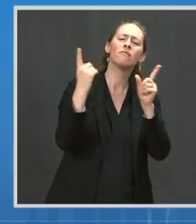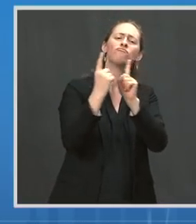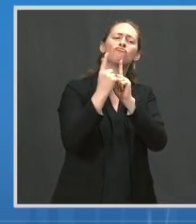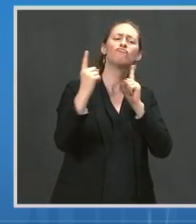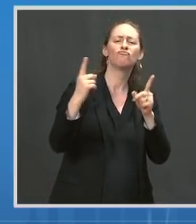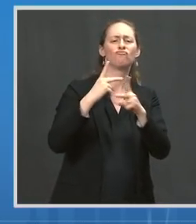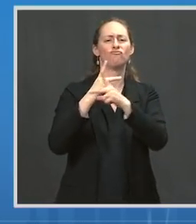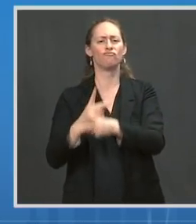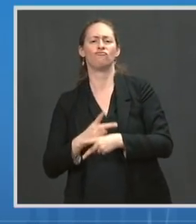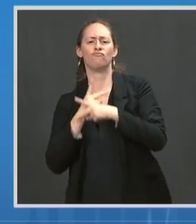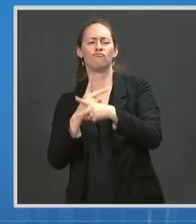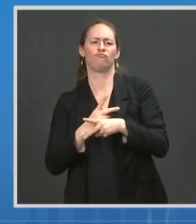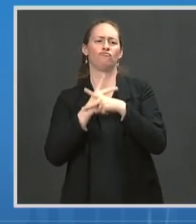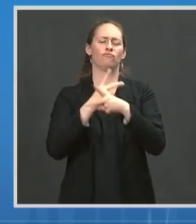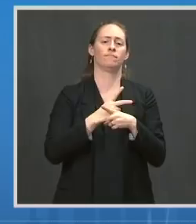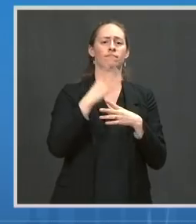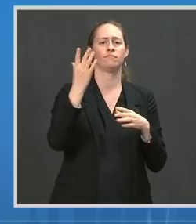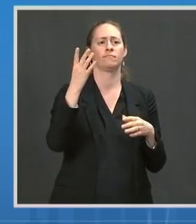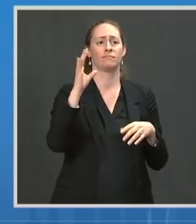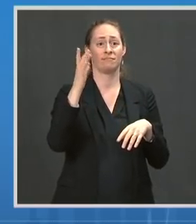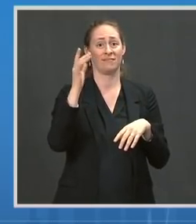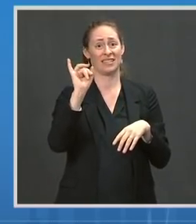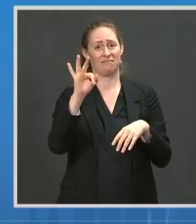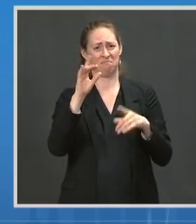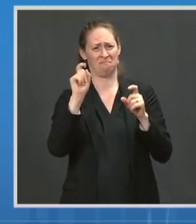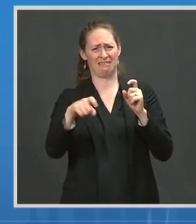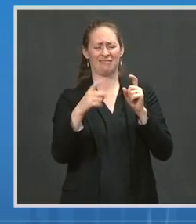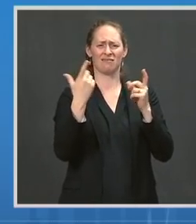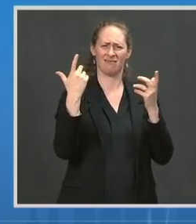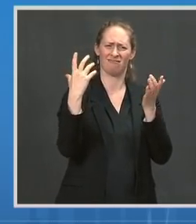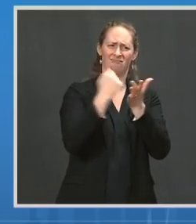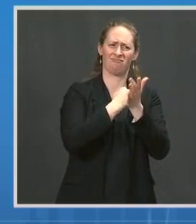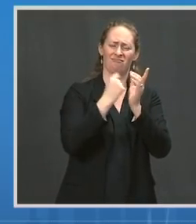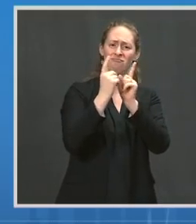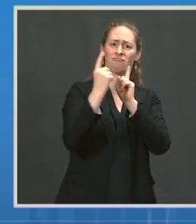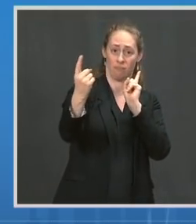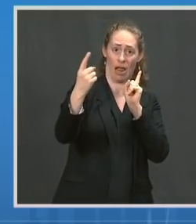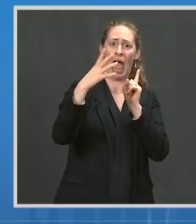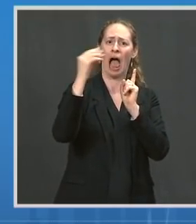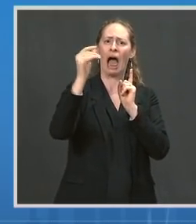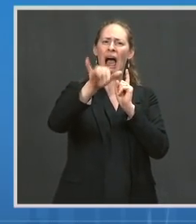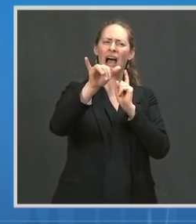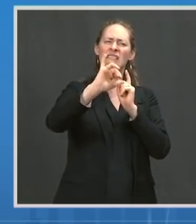and as needed -- socially distance, and get tested as needed, and also go get vaccinated.